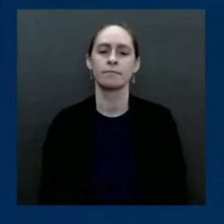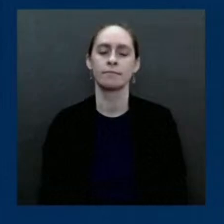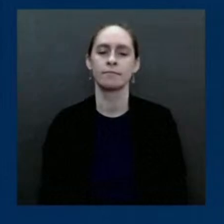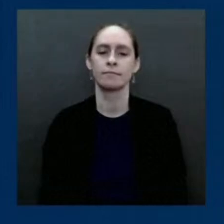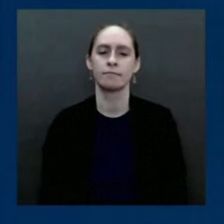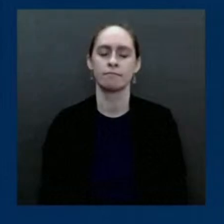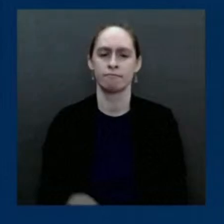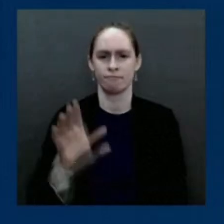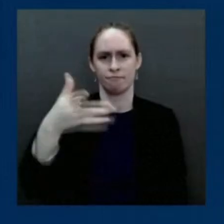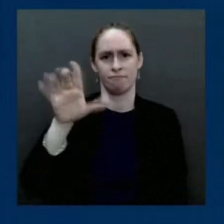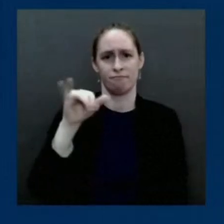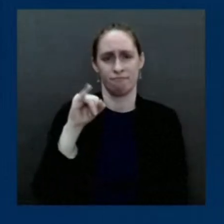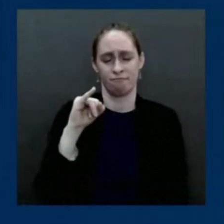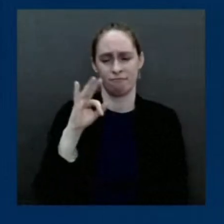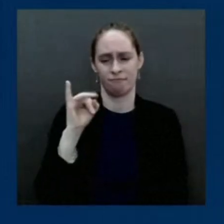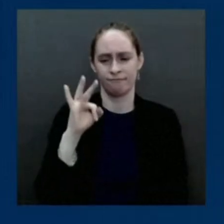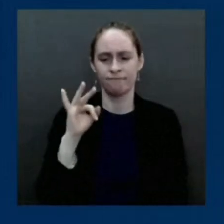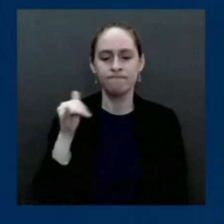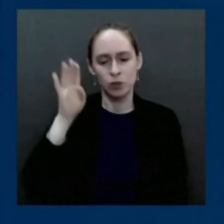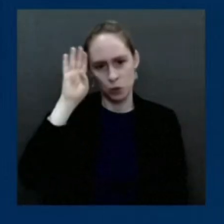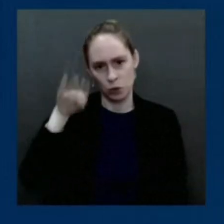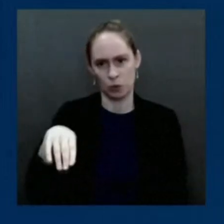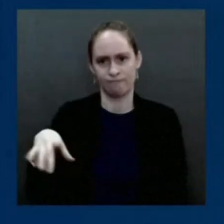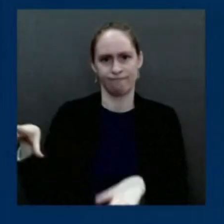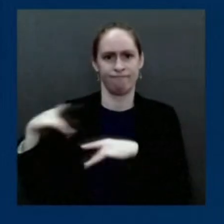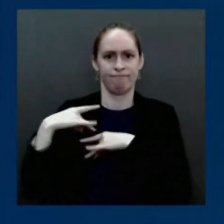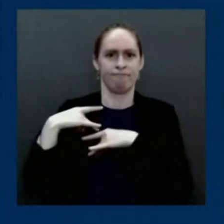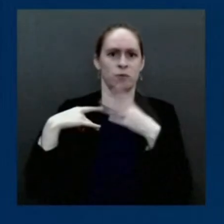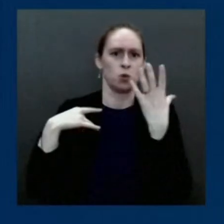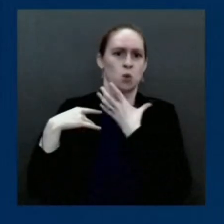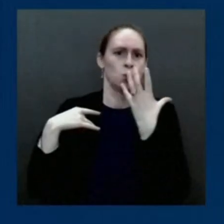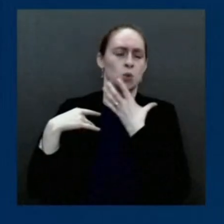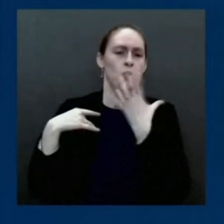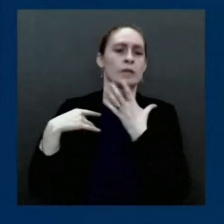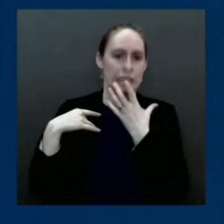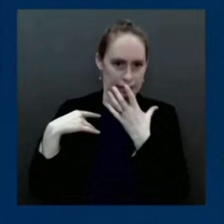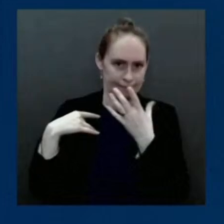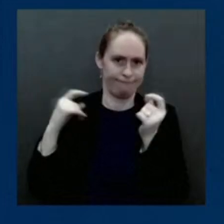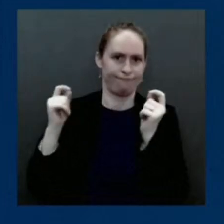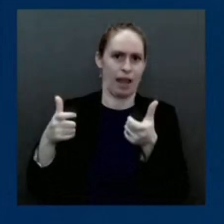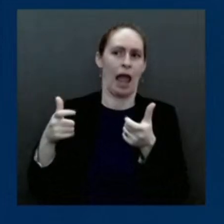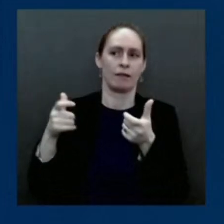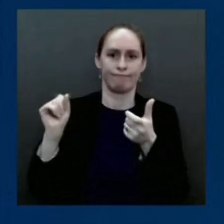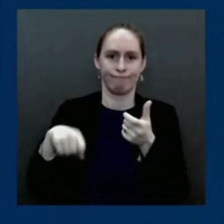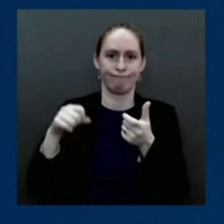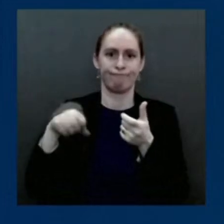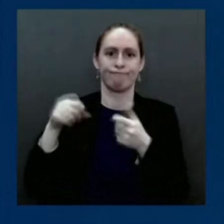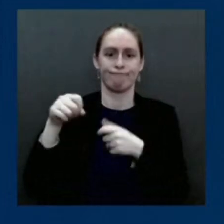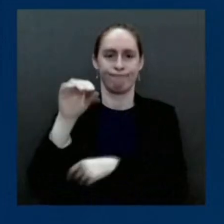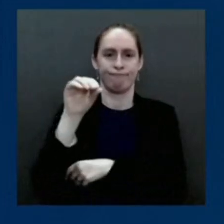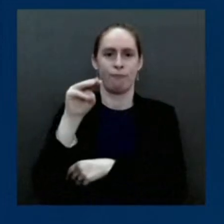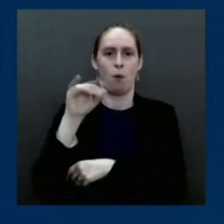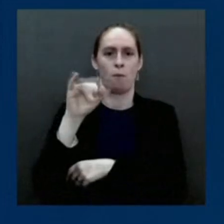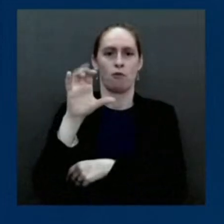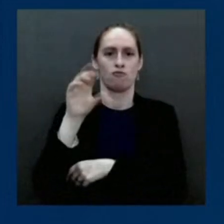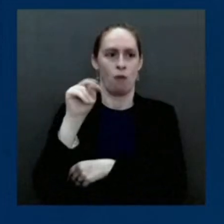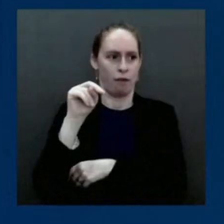OF TRANCE MISSIBILITY AND IMMUNIZEATION SO VERY BRIEFLY WE KNOW NOW THAT THIS IS A HIGHLY, HIGHLY TRANCE MISSABLE